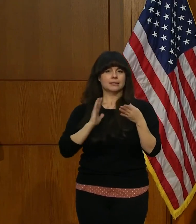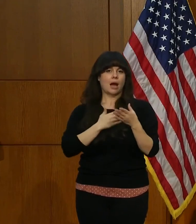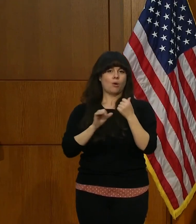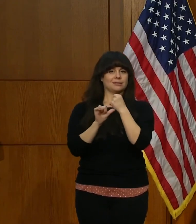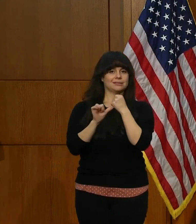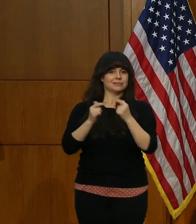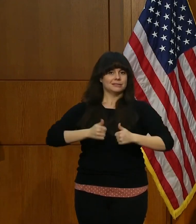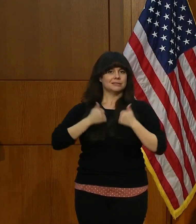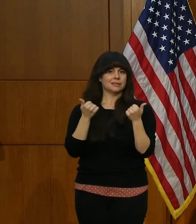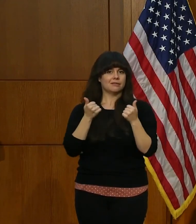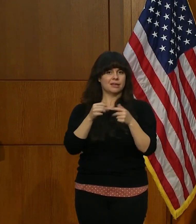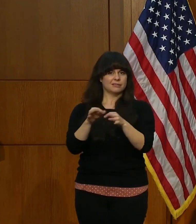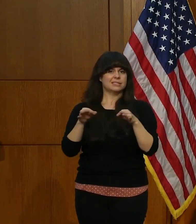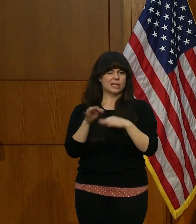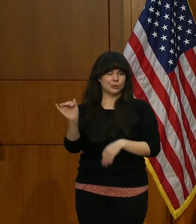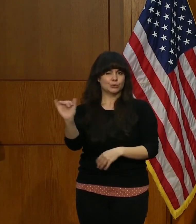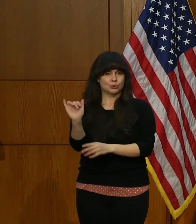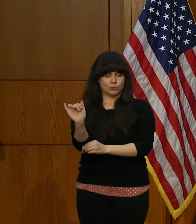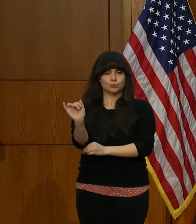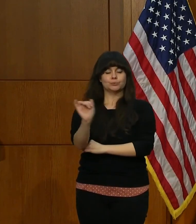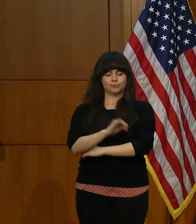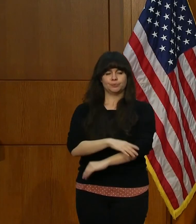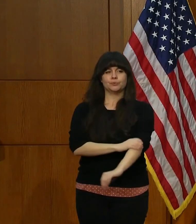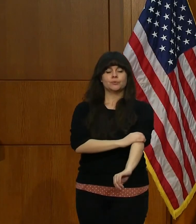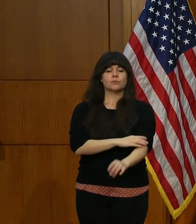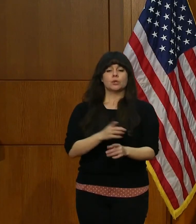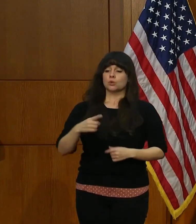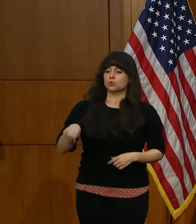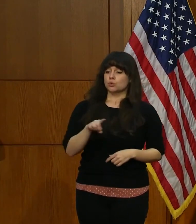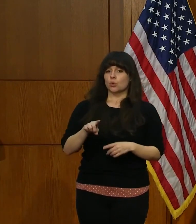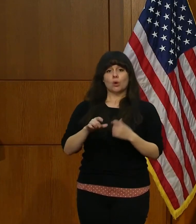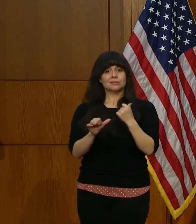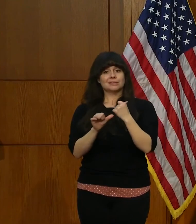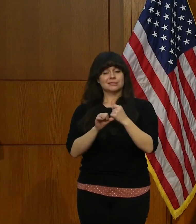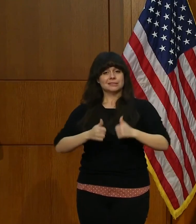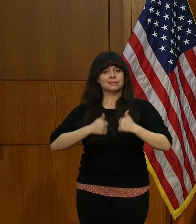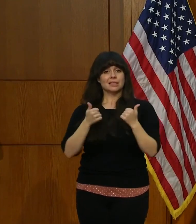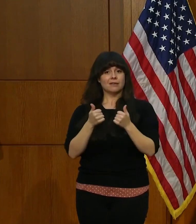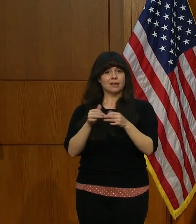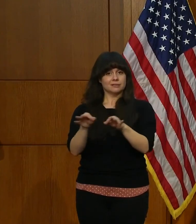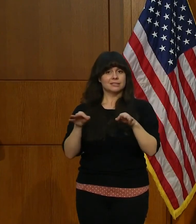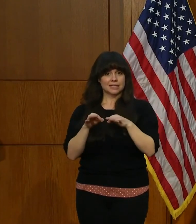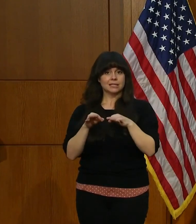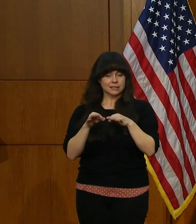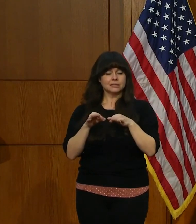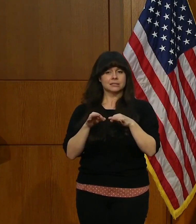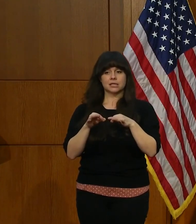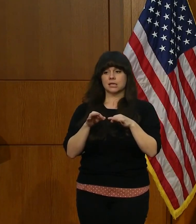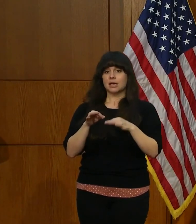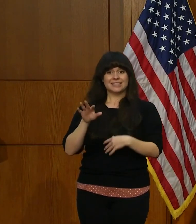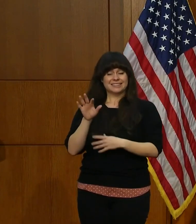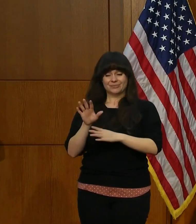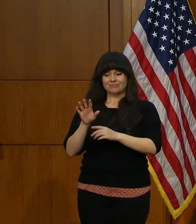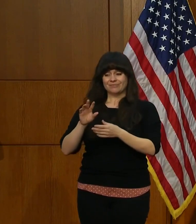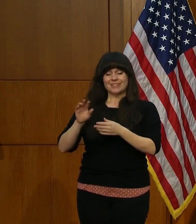PROCESS OF PULLING FORWARD AND COMPLETING OUR ASSISTED LIVING FACILITIES AS WELL. THOSE ASSISTED LIVING FACILITIES